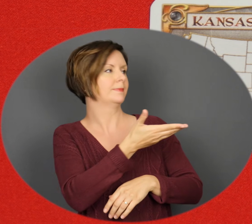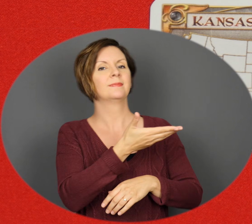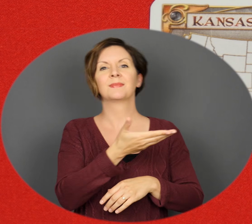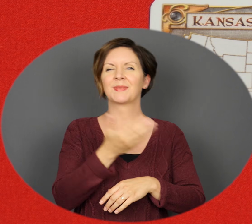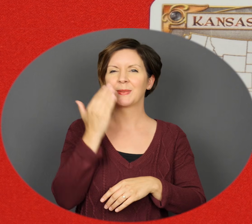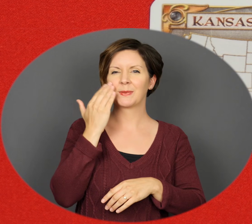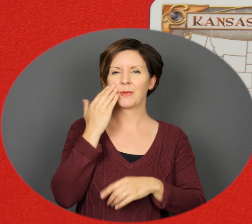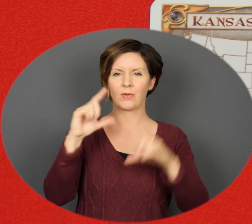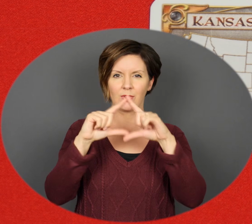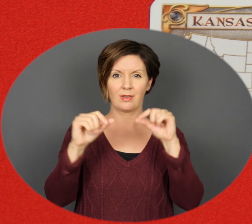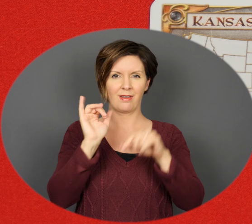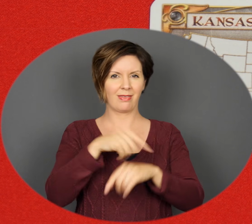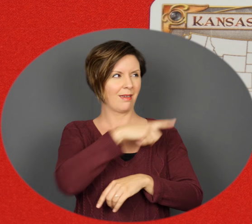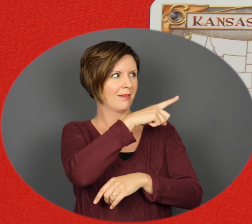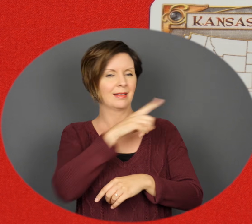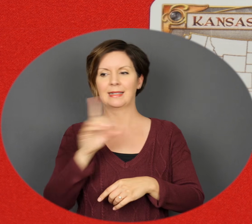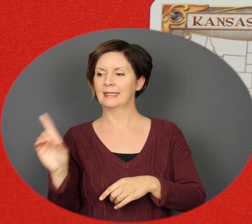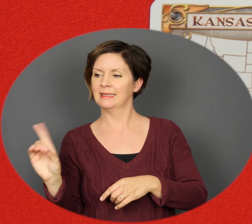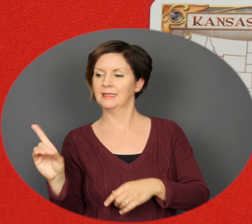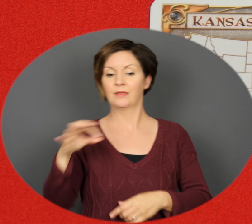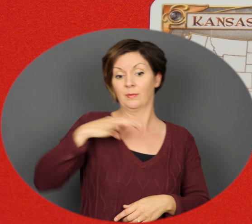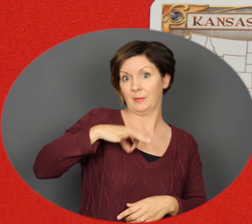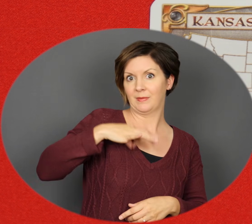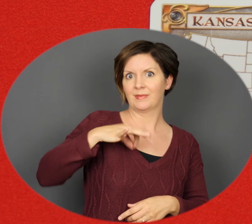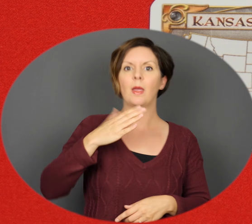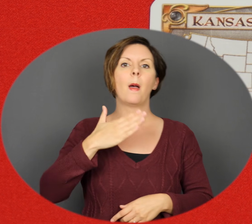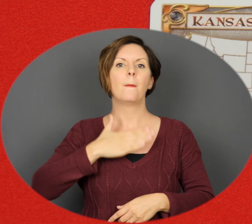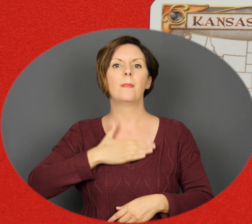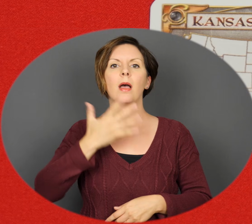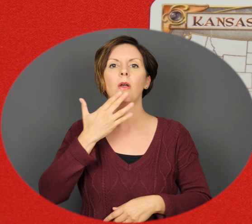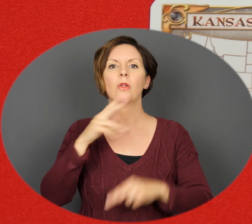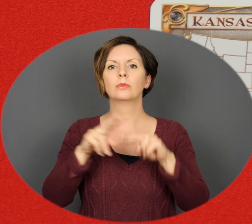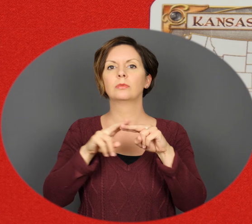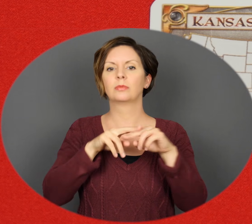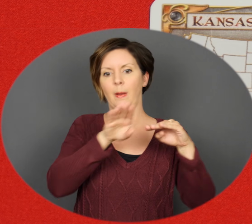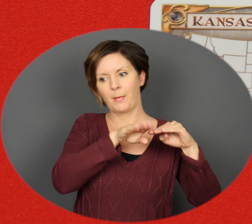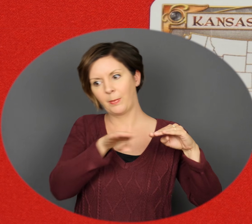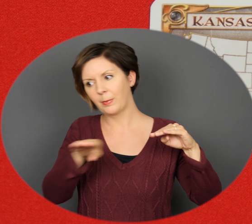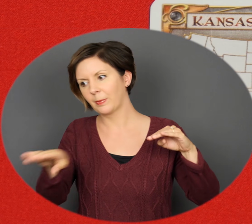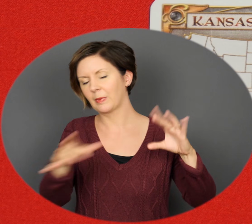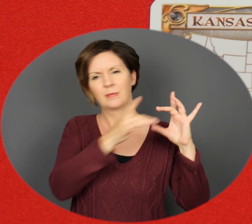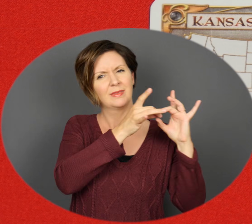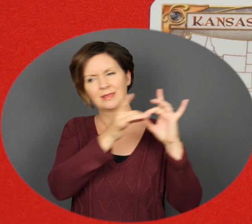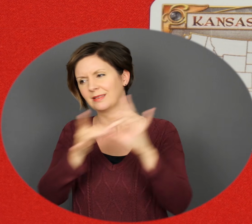continuous train cars in their color that connects the two cities shown on their destination tickets,